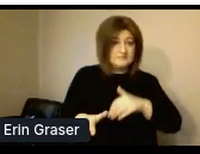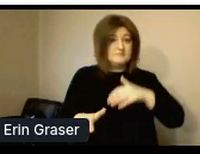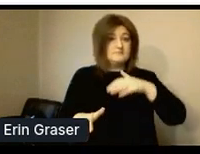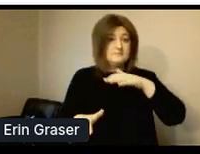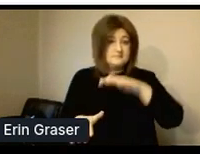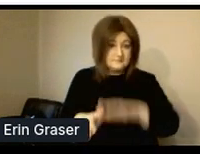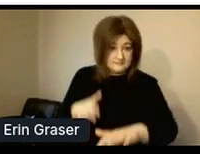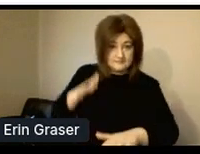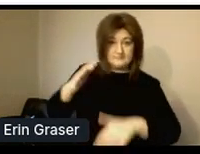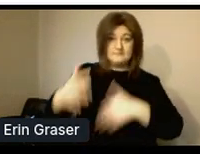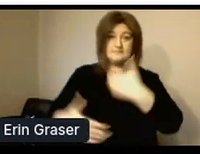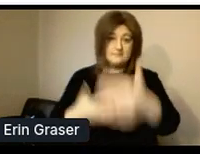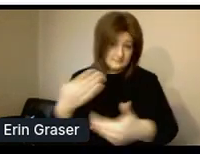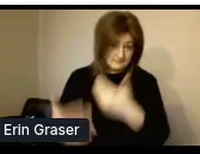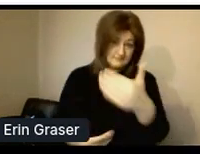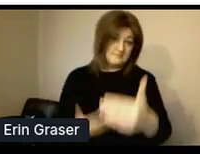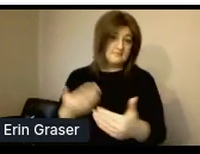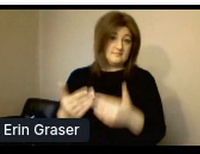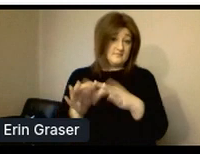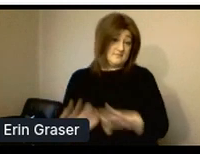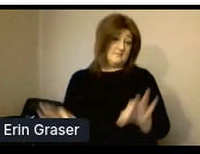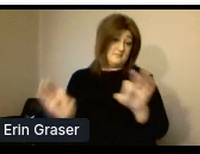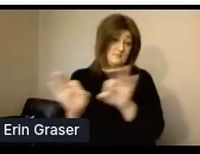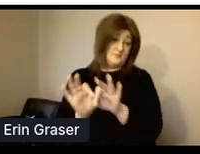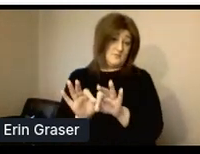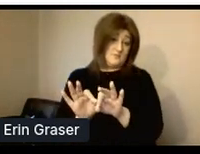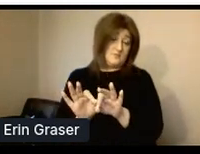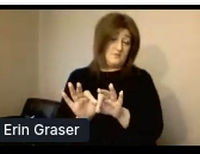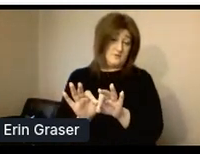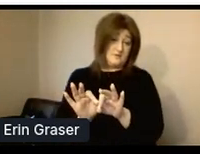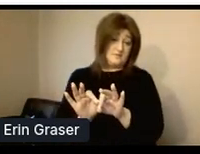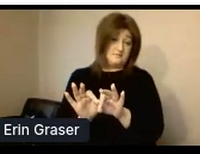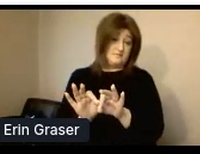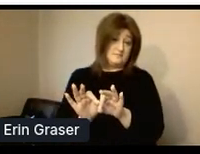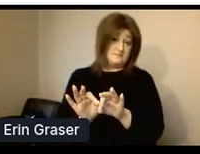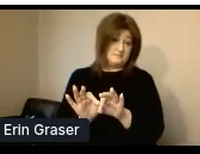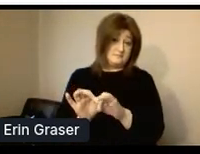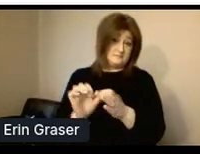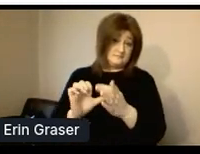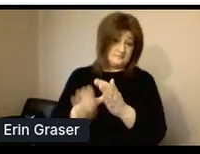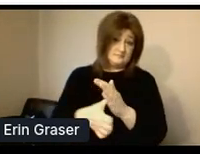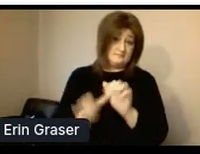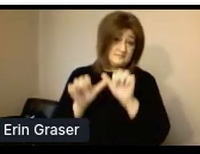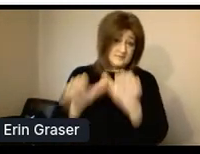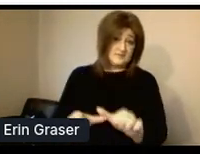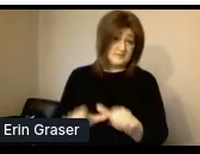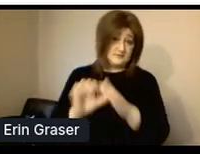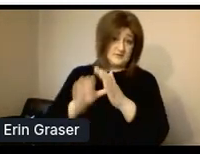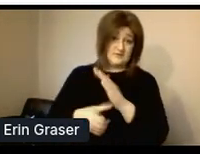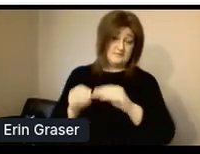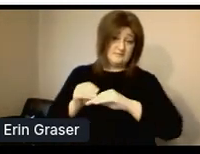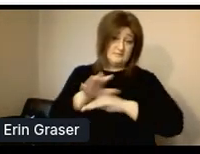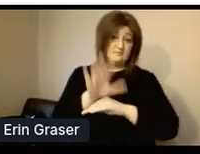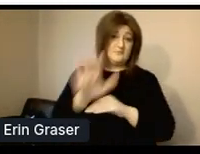to make that important and lasting impact on your community.